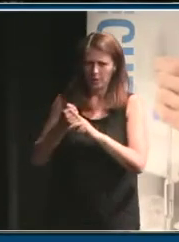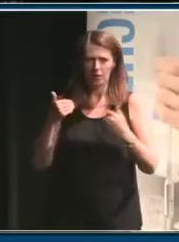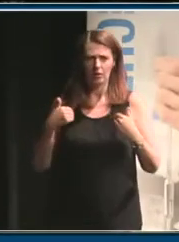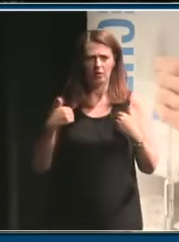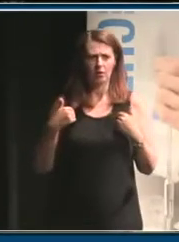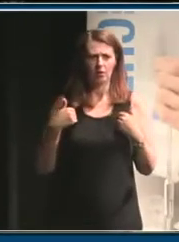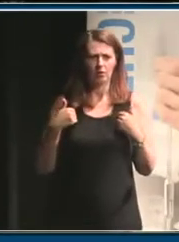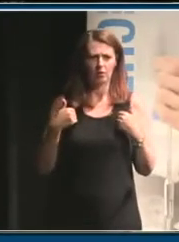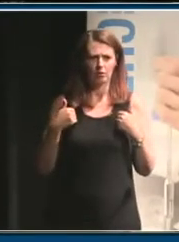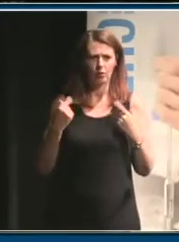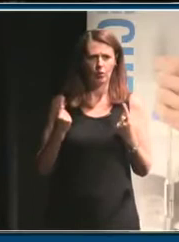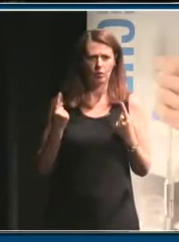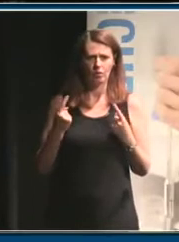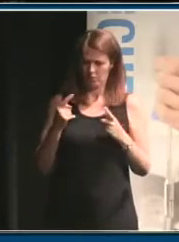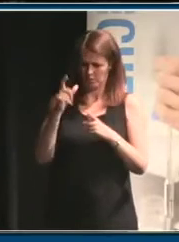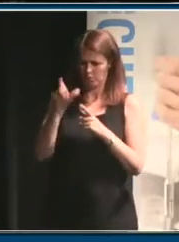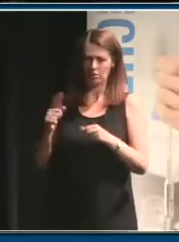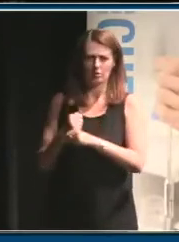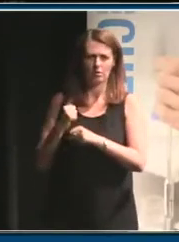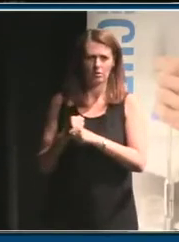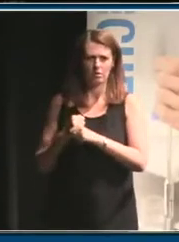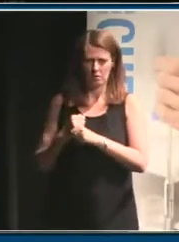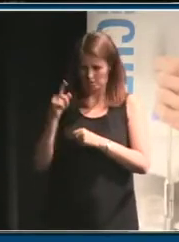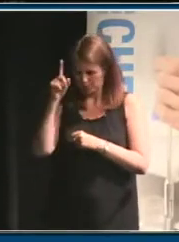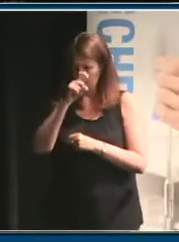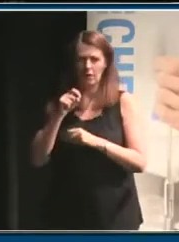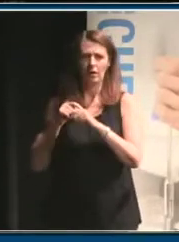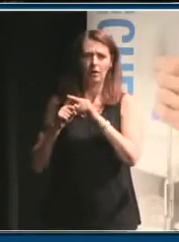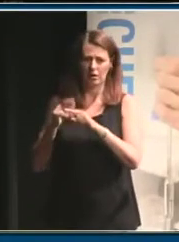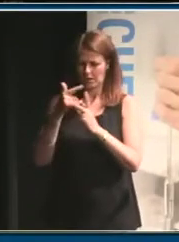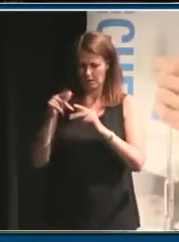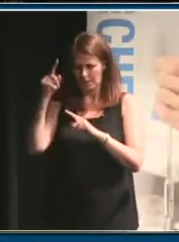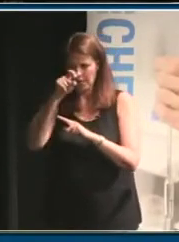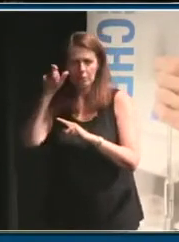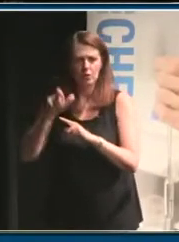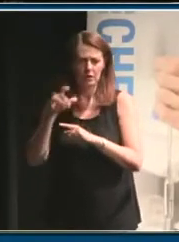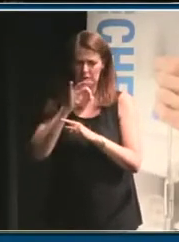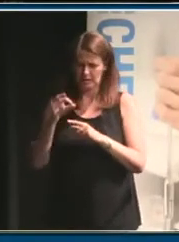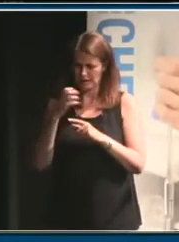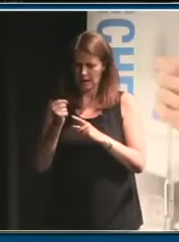The inventor… and if the inventor doesn't have the knowledge to anticipate those impacts on human